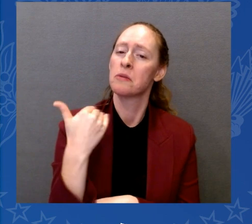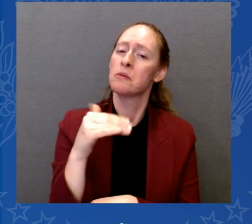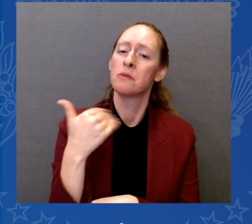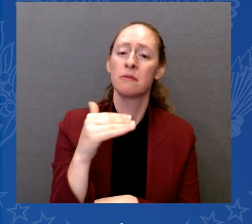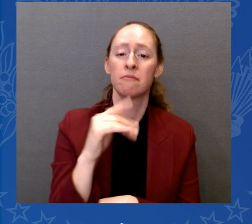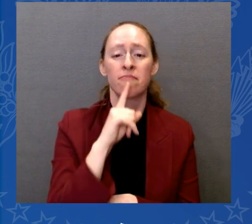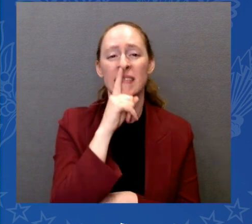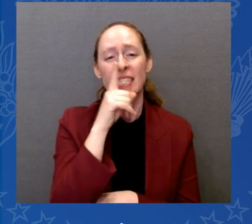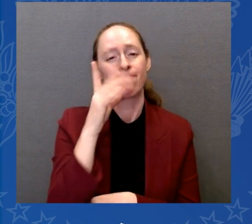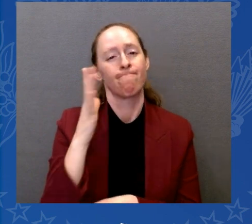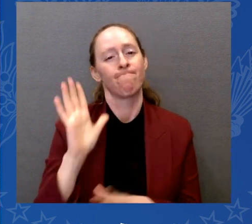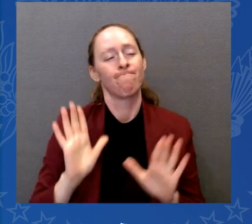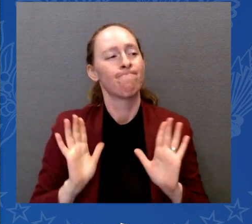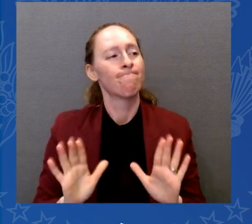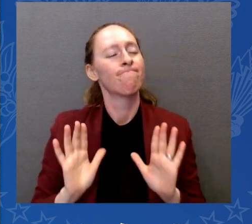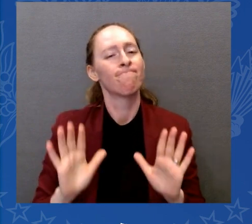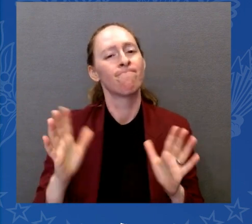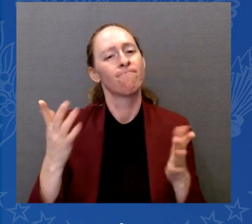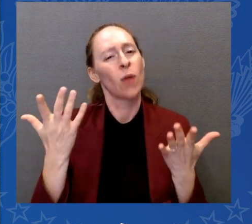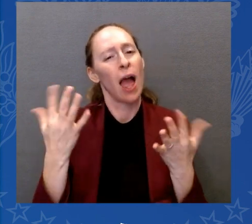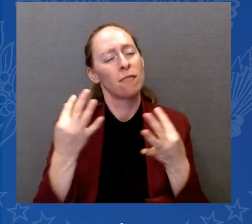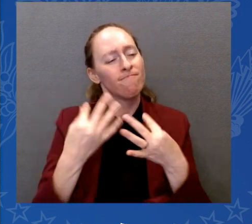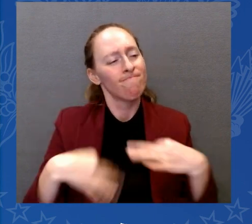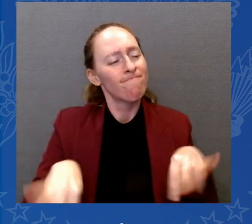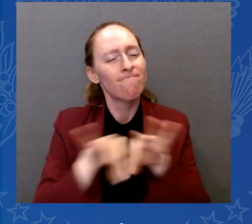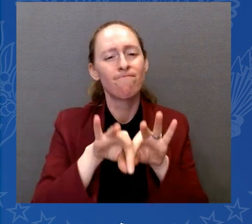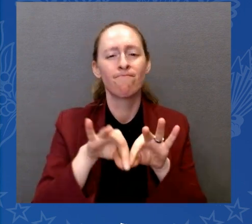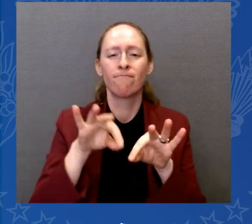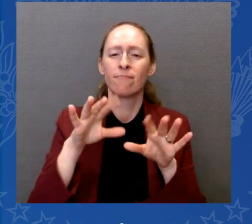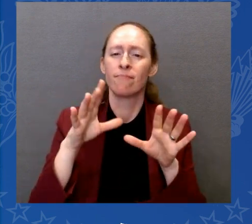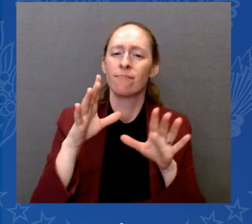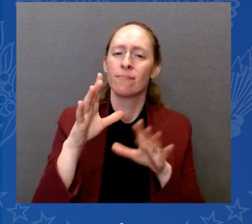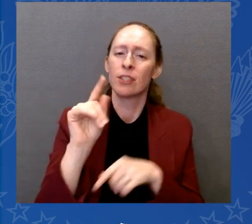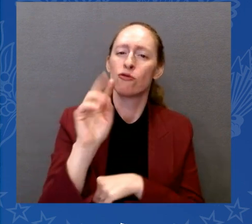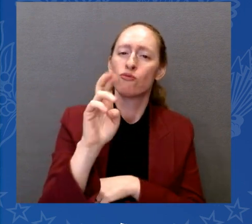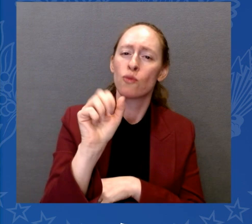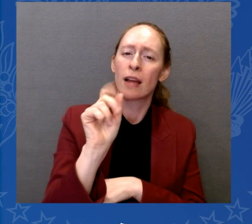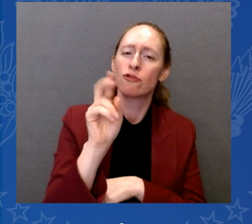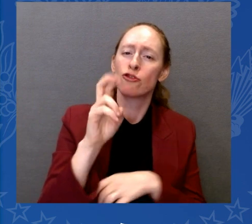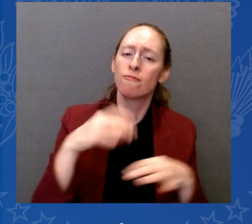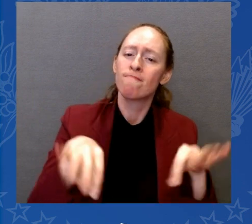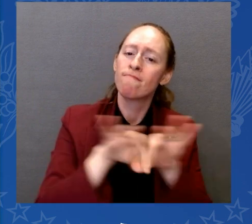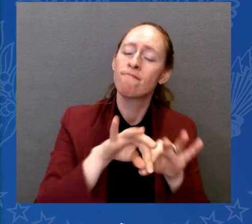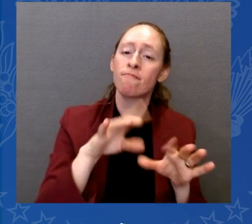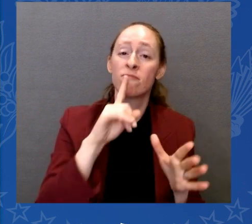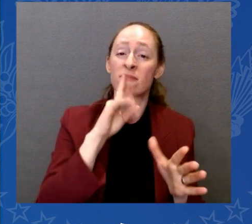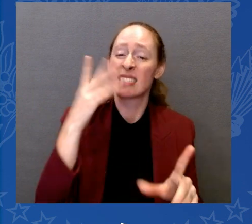And from the time my kids were old enough to travel with me, I've taken them to most --